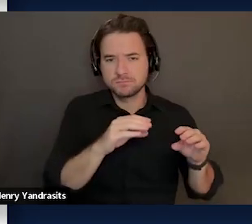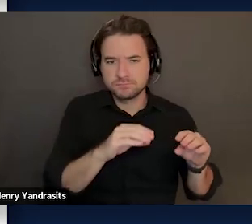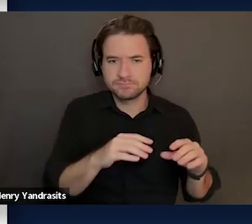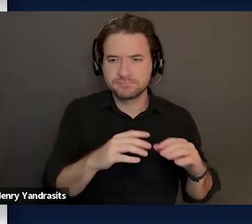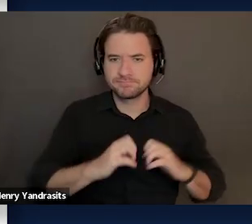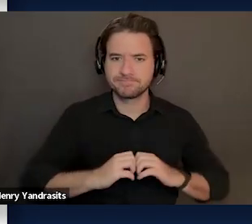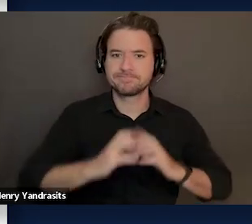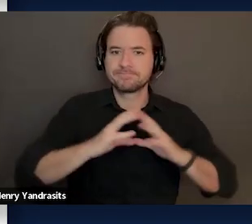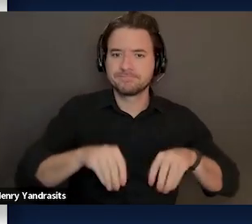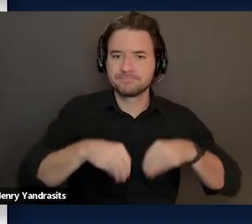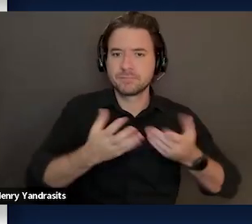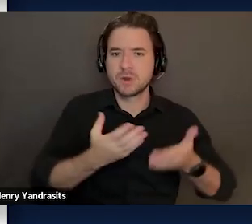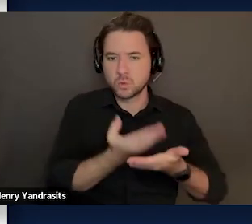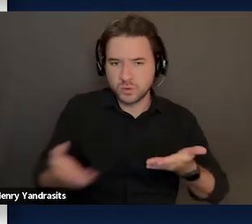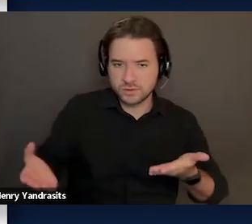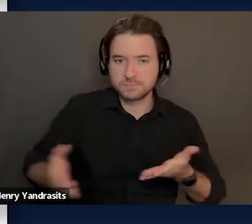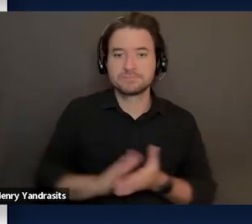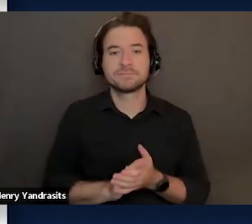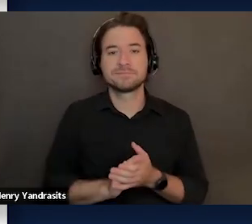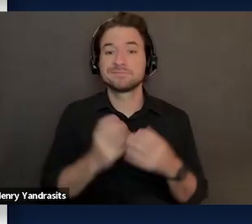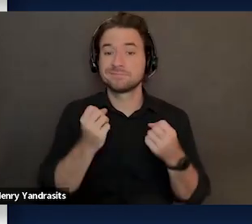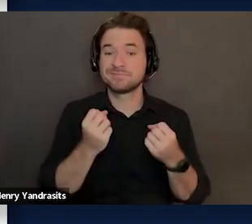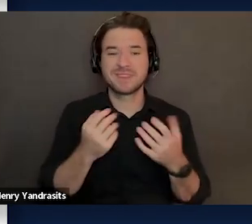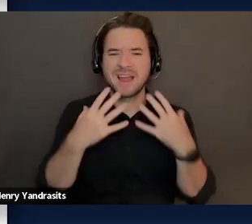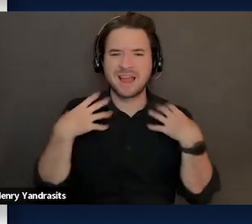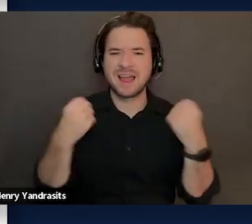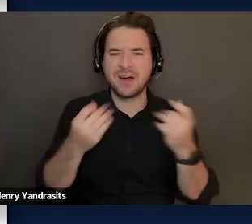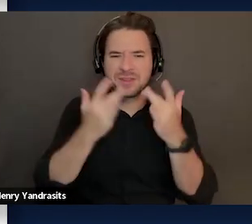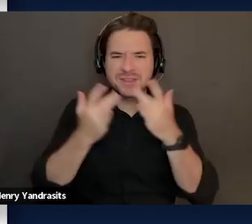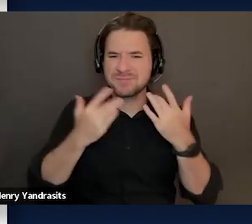of resources. Now, there are many definitions of health disparities.